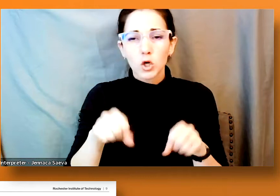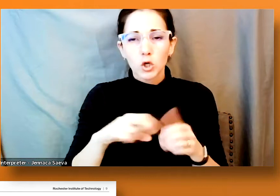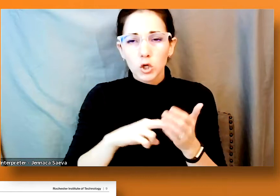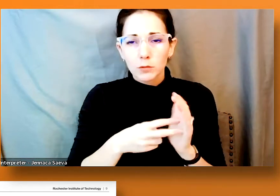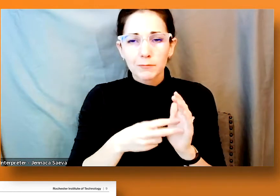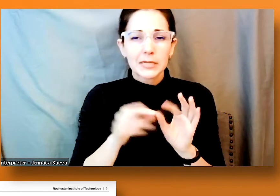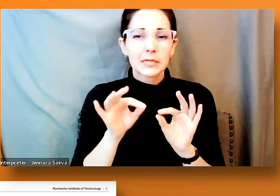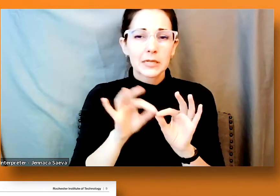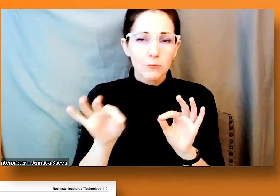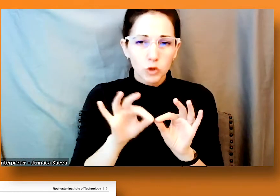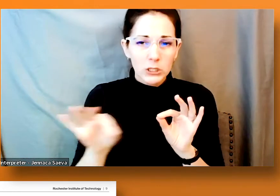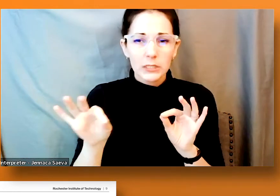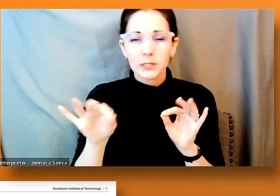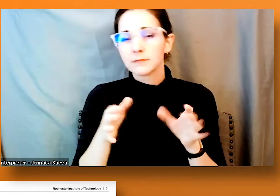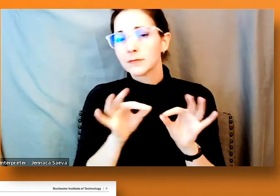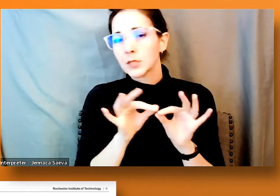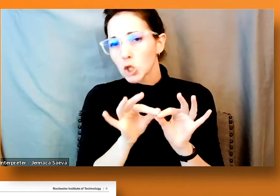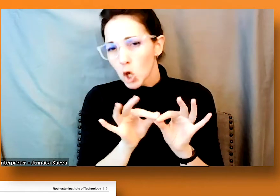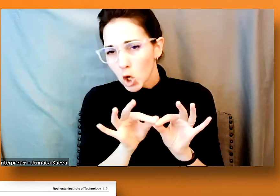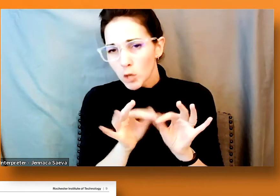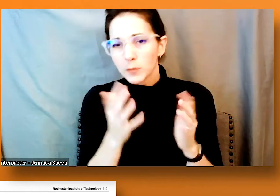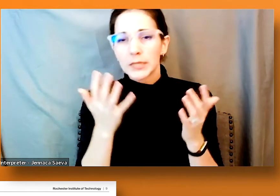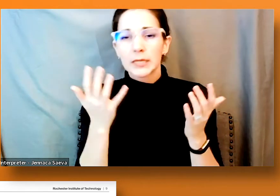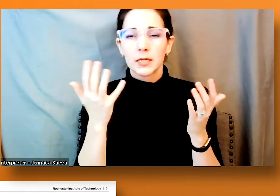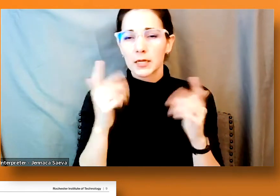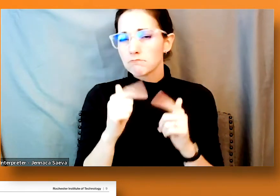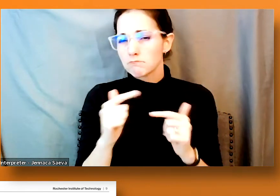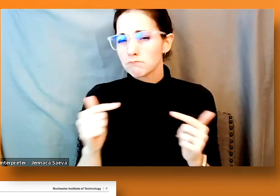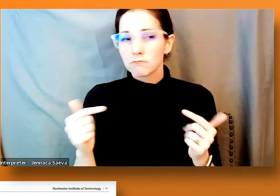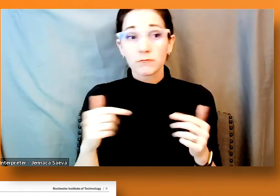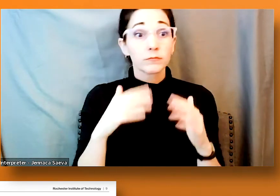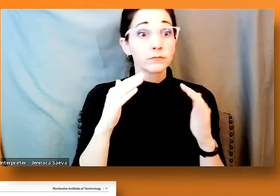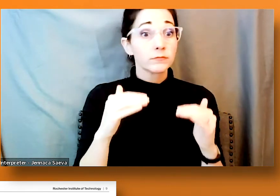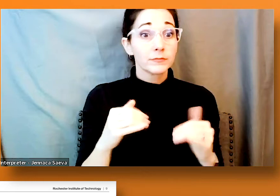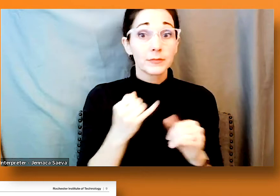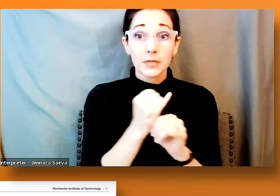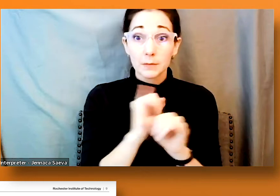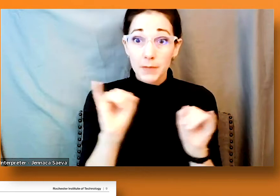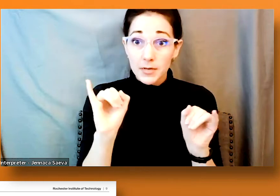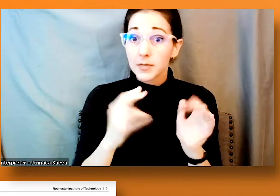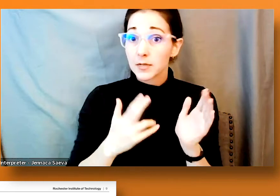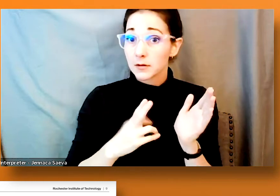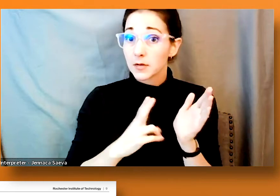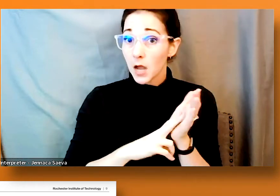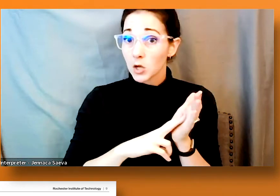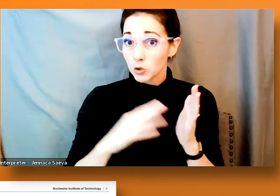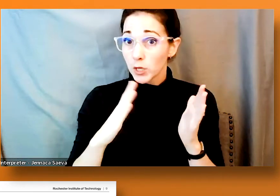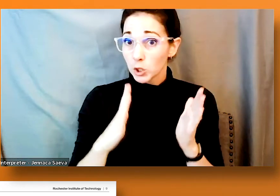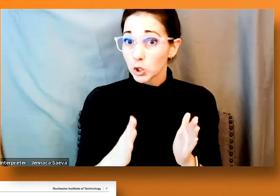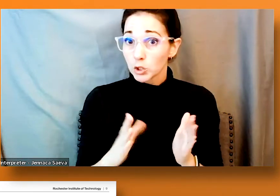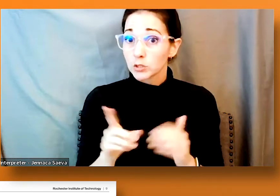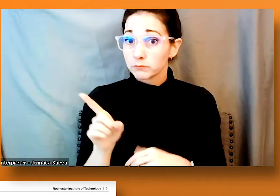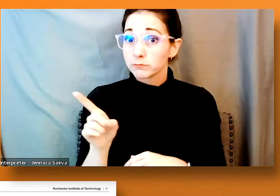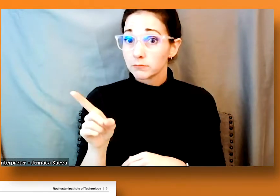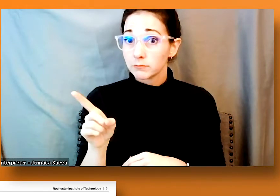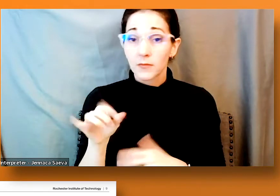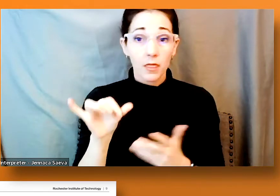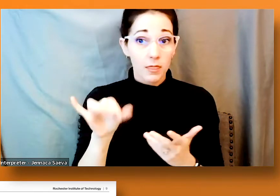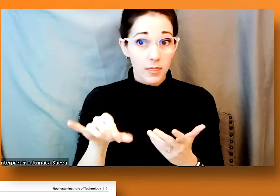captioning services, that kind of stuff, and then independent contractors...